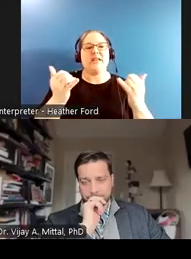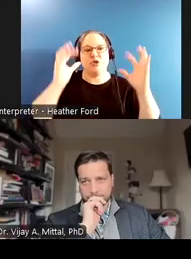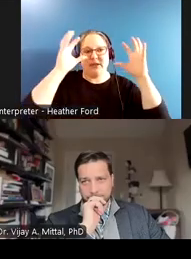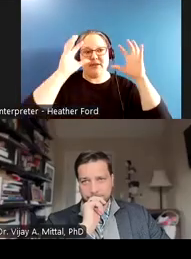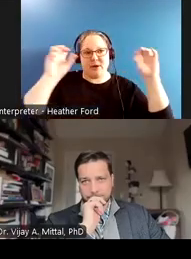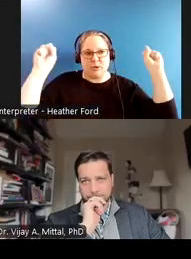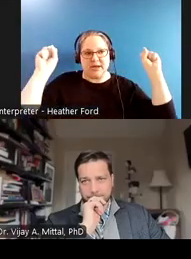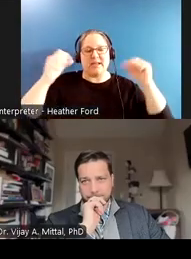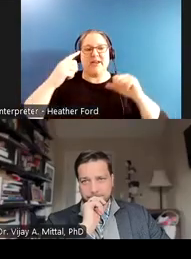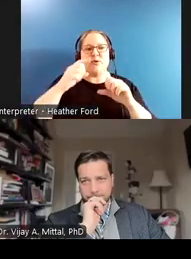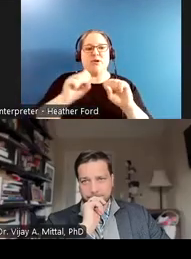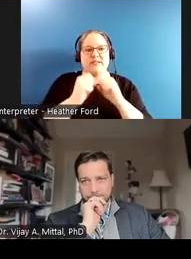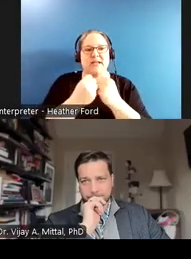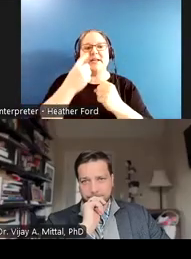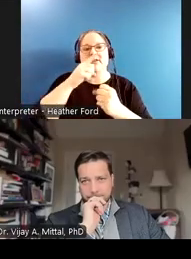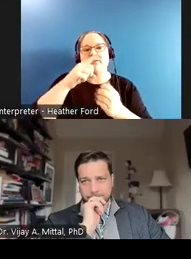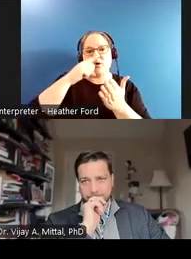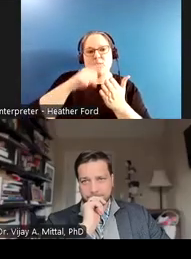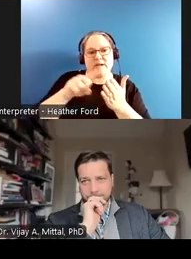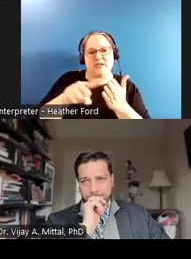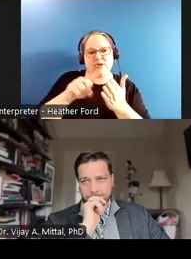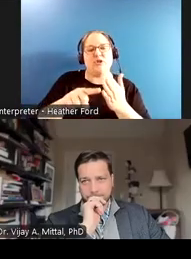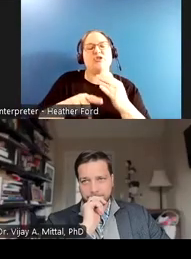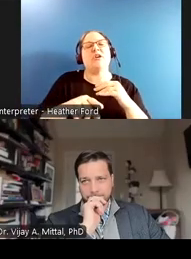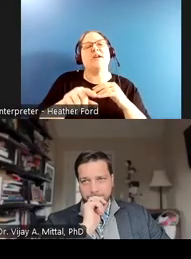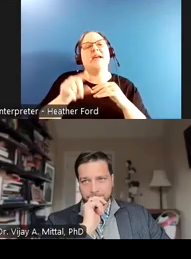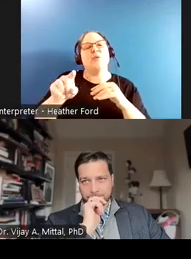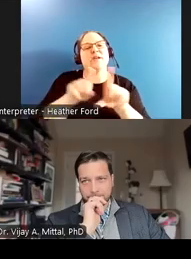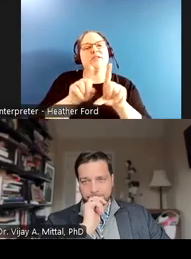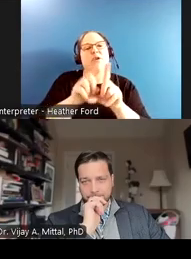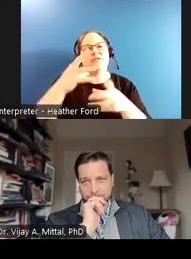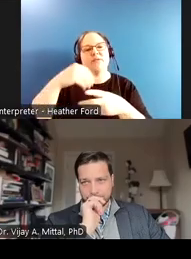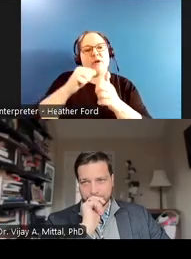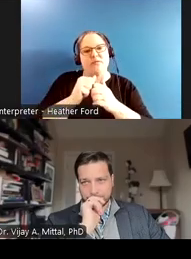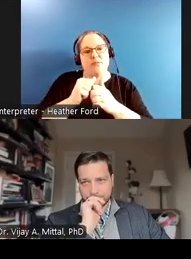society for research in psychopathology where he also was on the executive board previously.